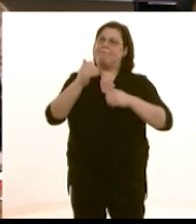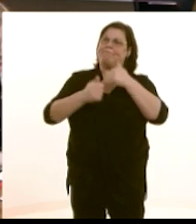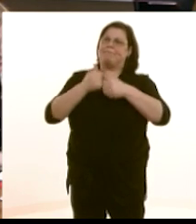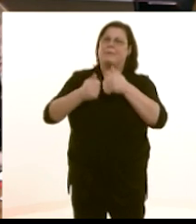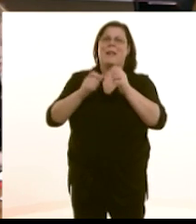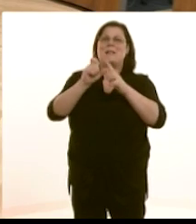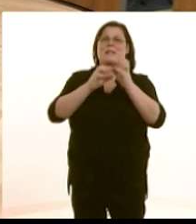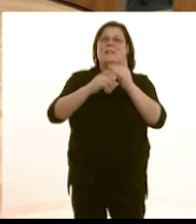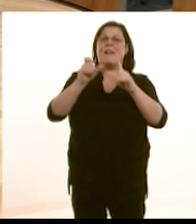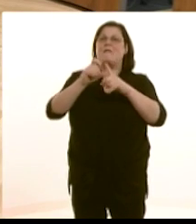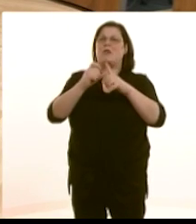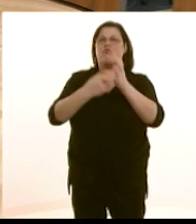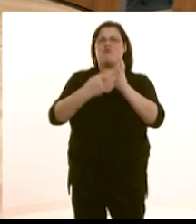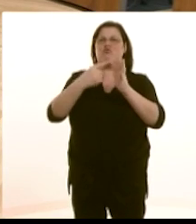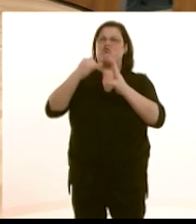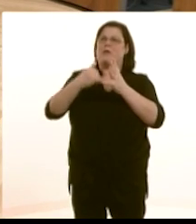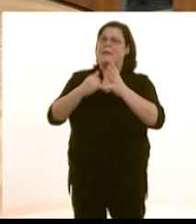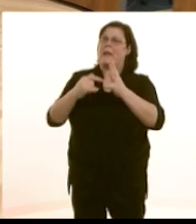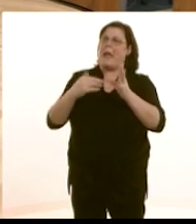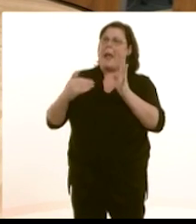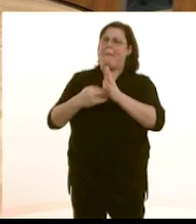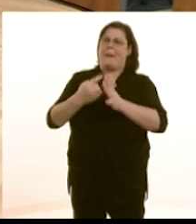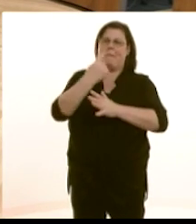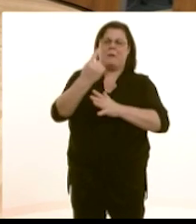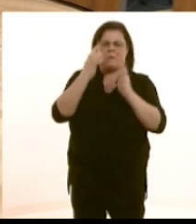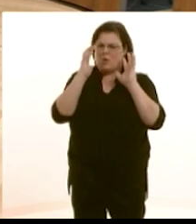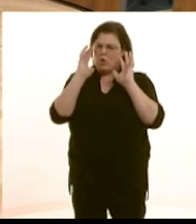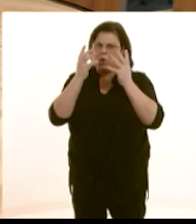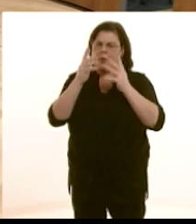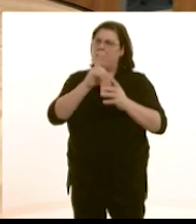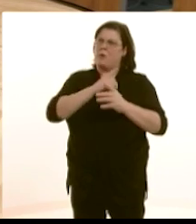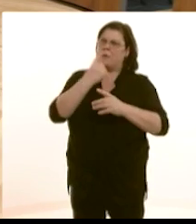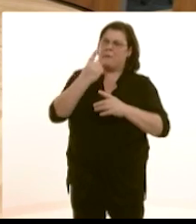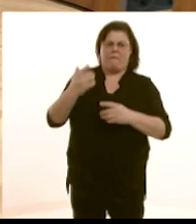Assembly Member, who I know has been very concerned, as somebody from the area and with